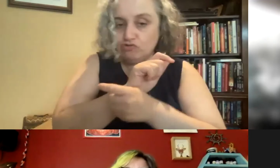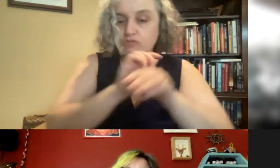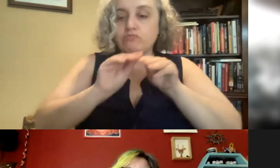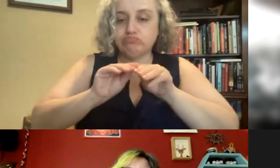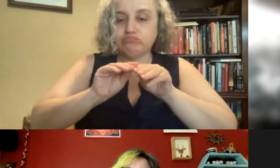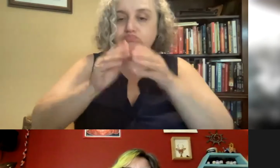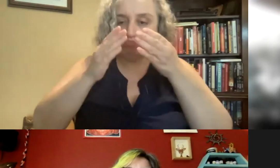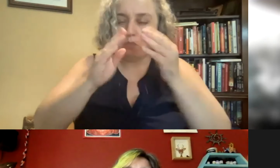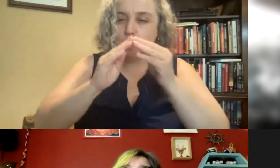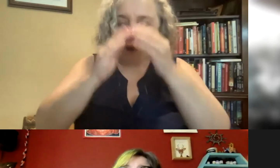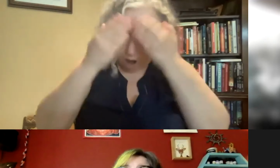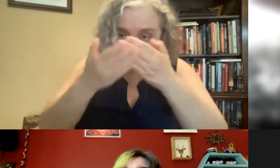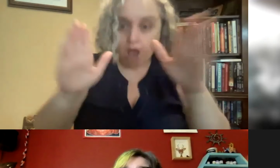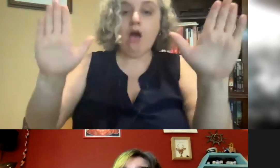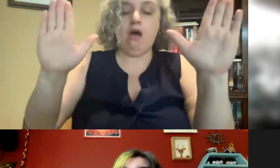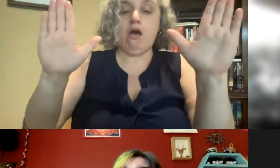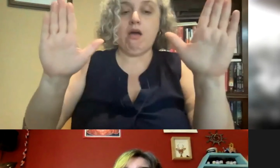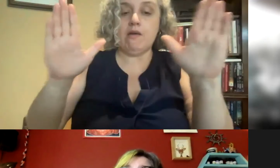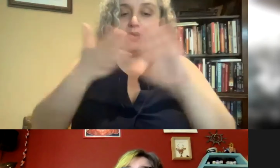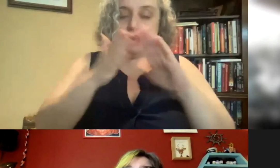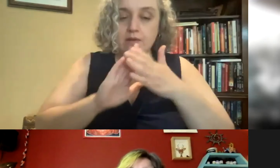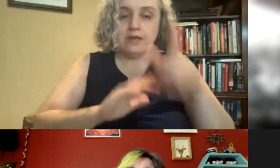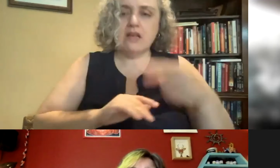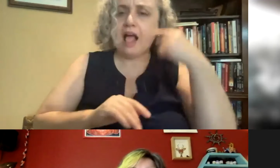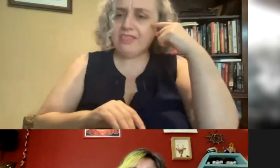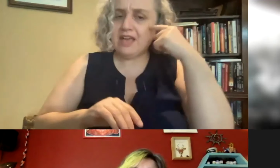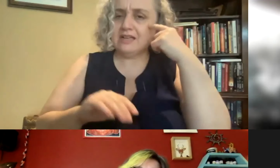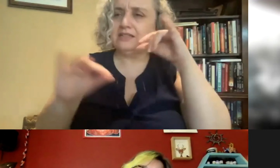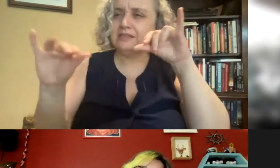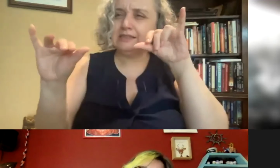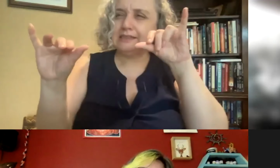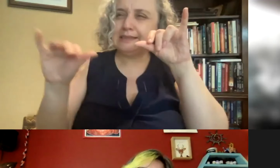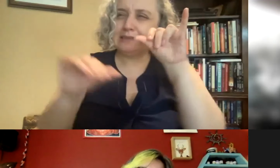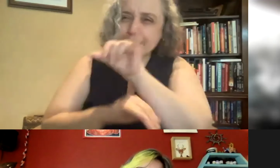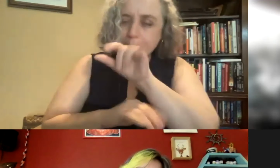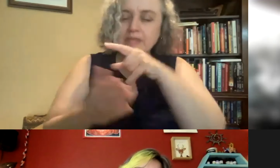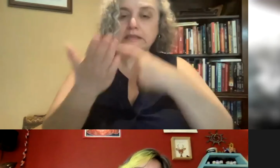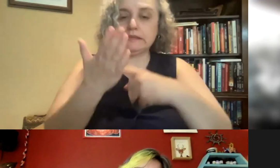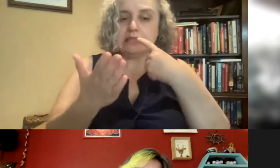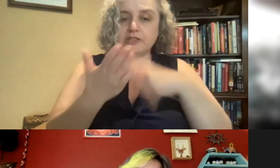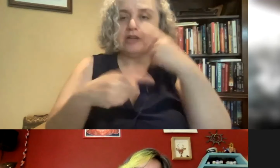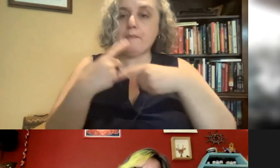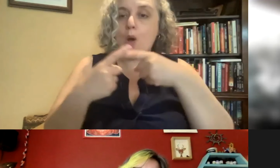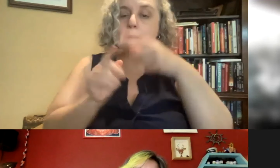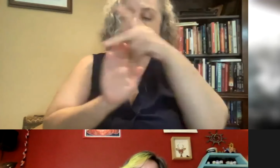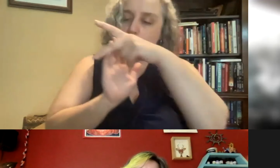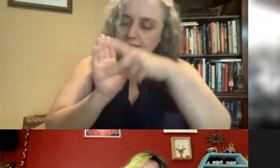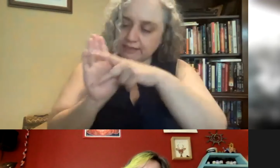I believe we're having the same conversations now around policy and ethical AI. Jutta Treviranus: Yeah.